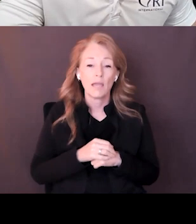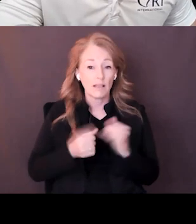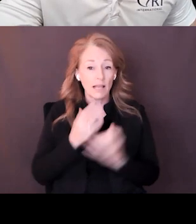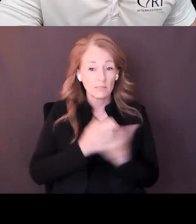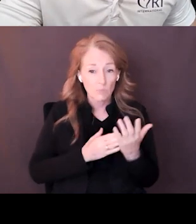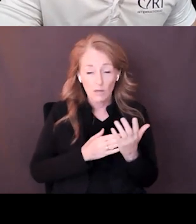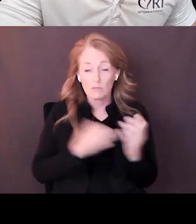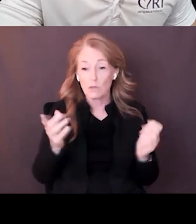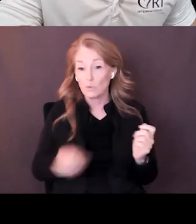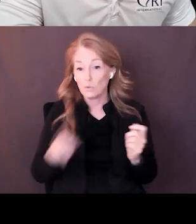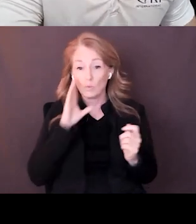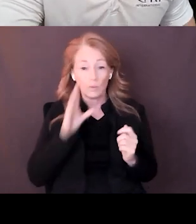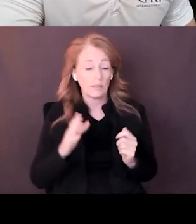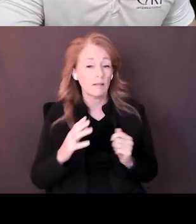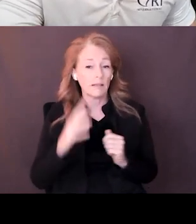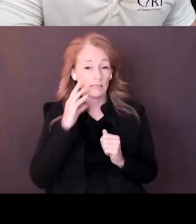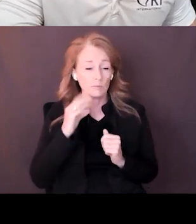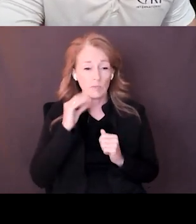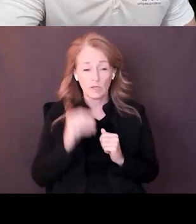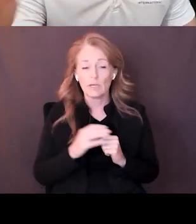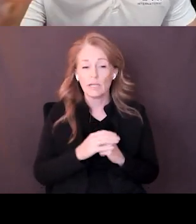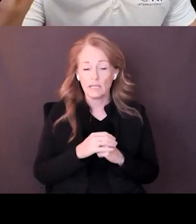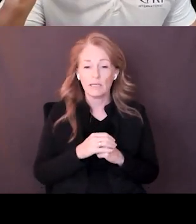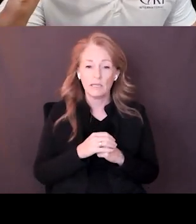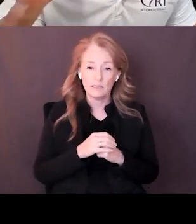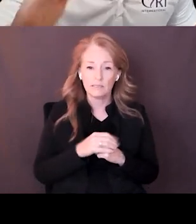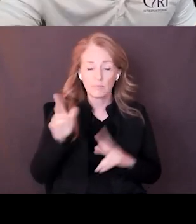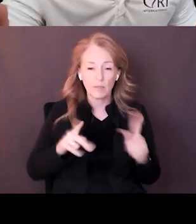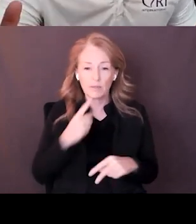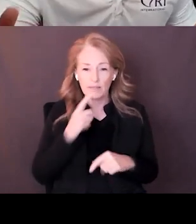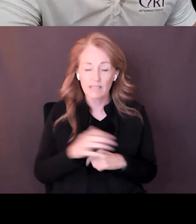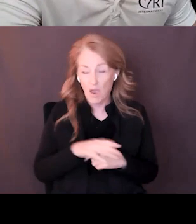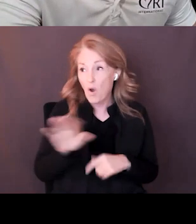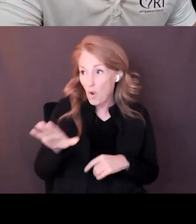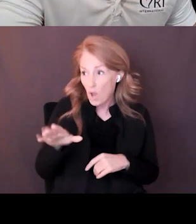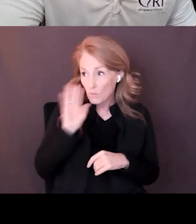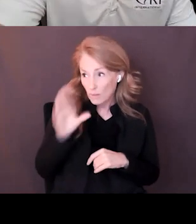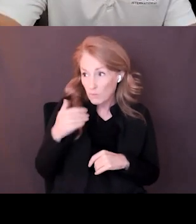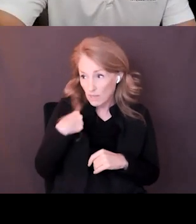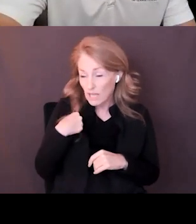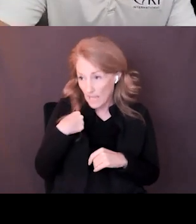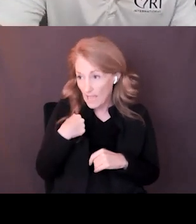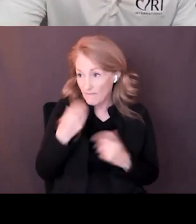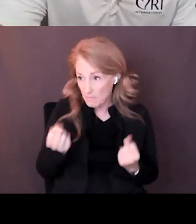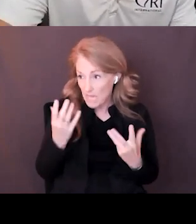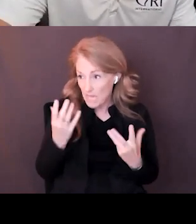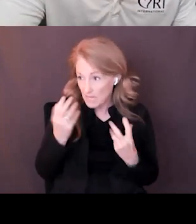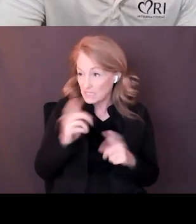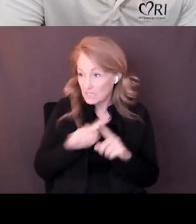EXPERIENCE, FROM TIME TO TIME, IS PEOPLE WHO ARE SAYING WE ARE GOING TO HAVE THOUSANDS AND THOUSANDS OF MOBILE RESPONSES AND